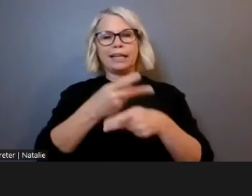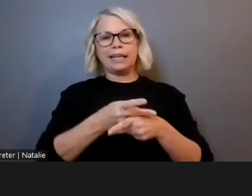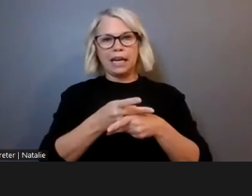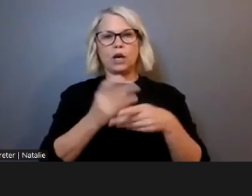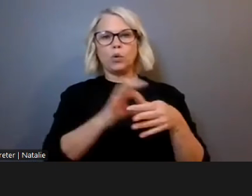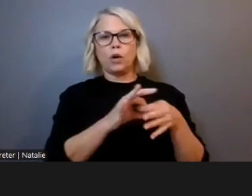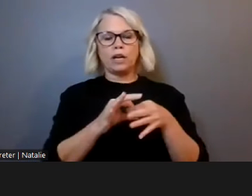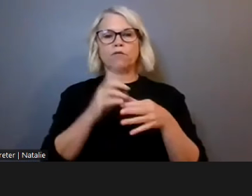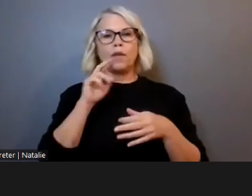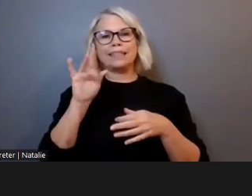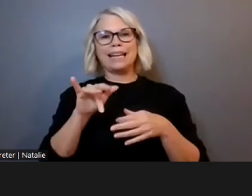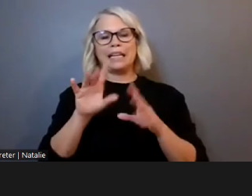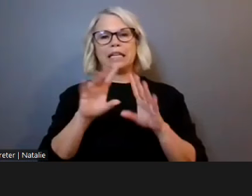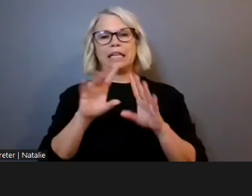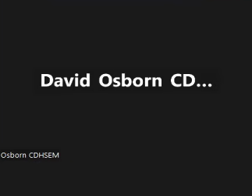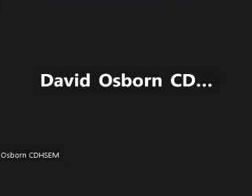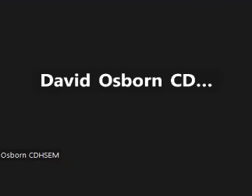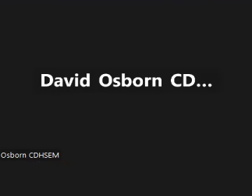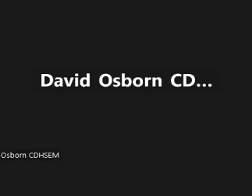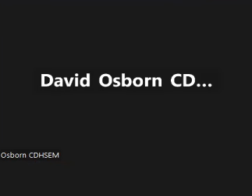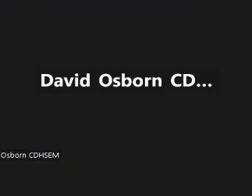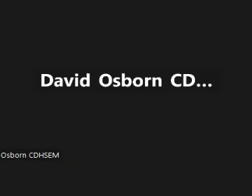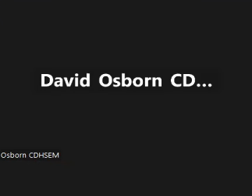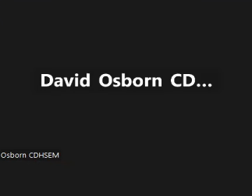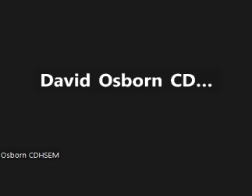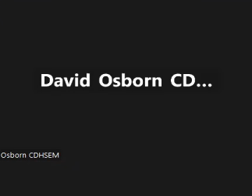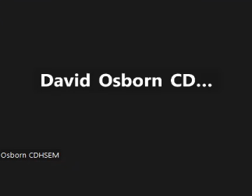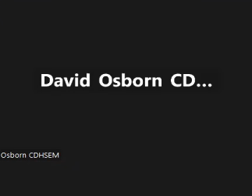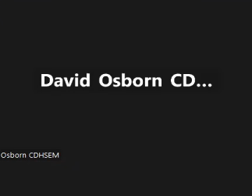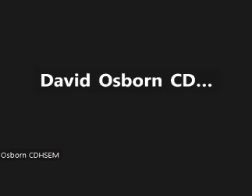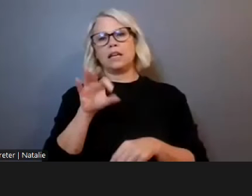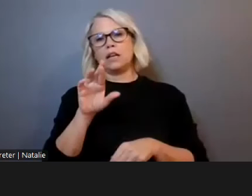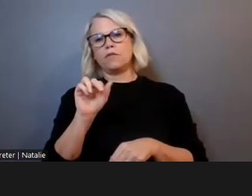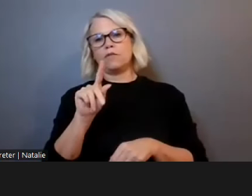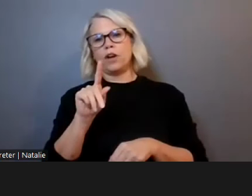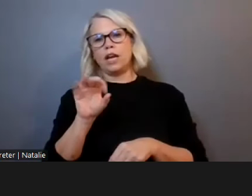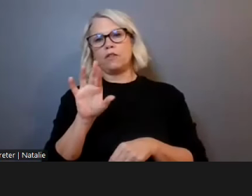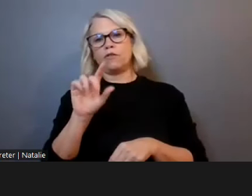of Public Health in Frankfort, Kentucky.